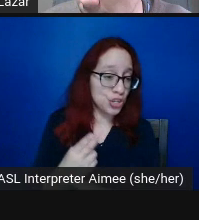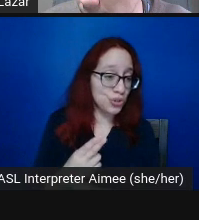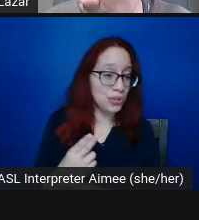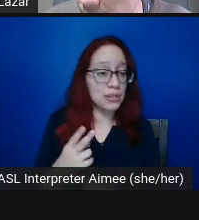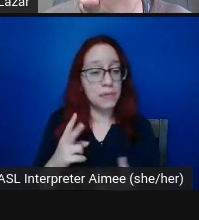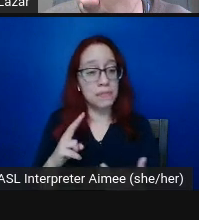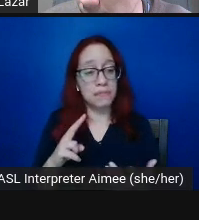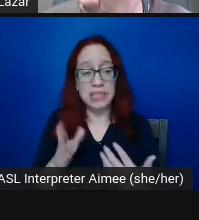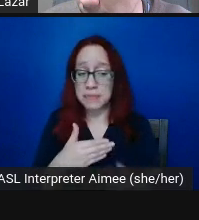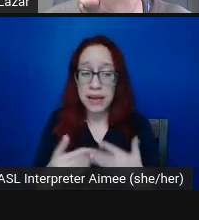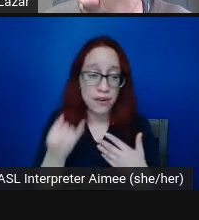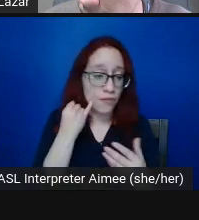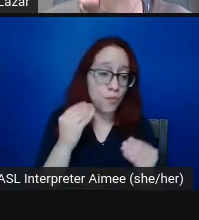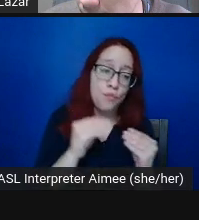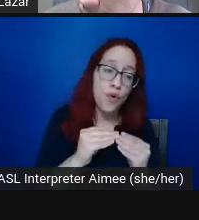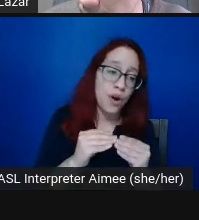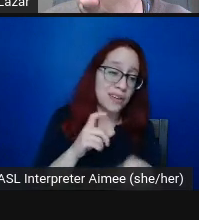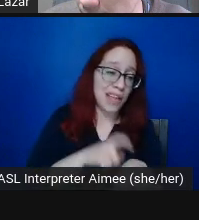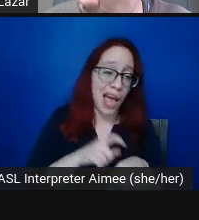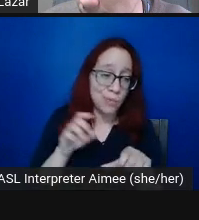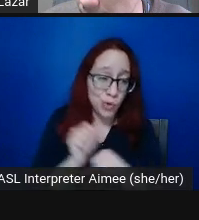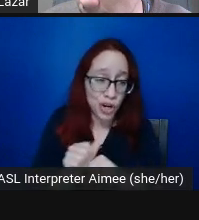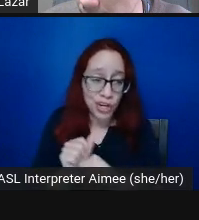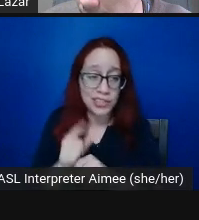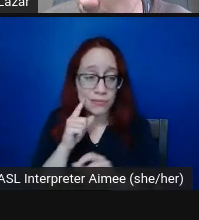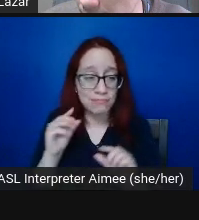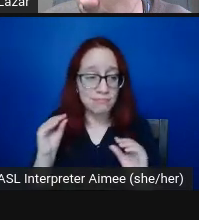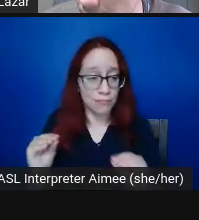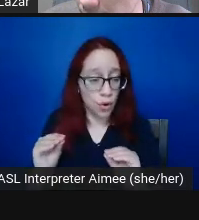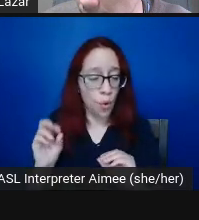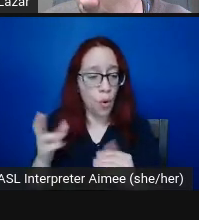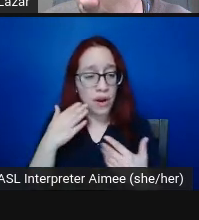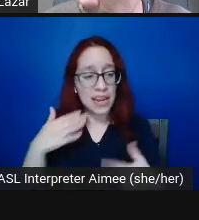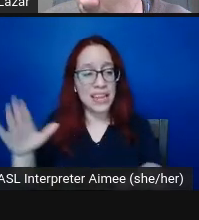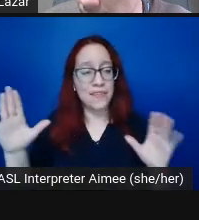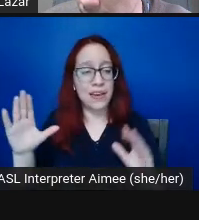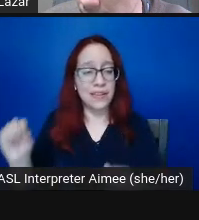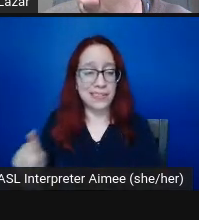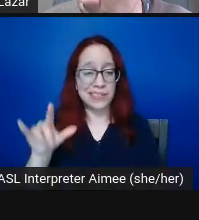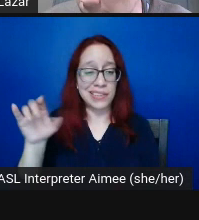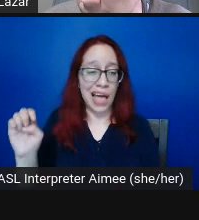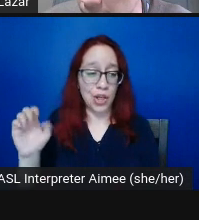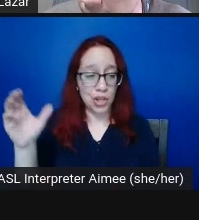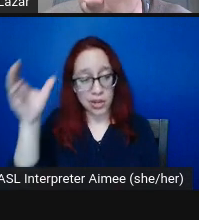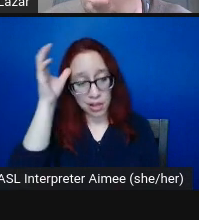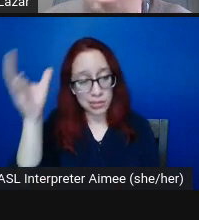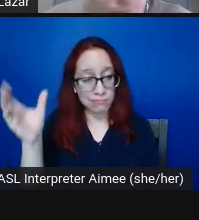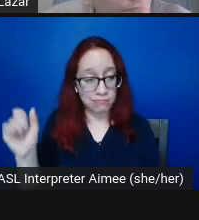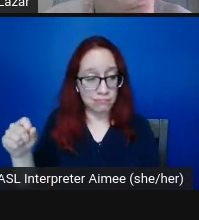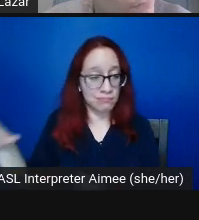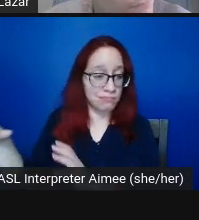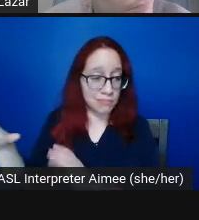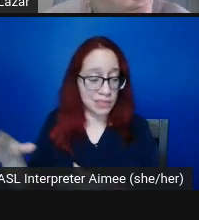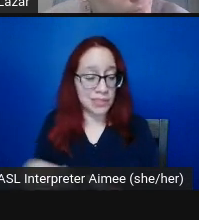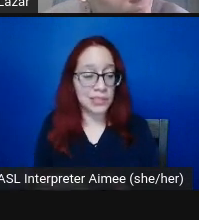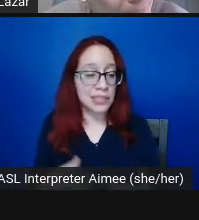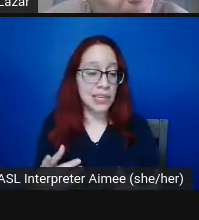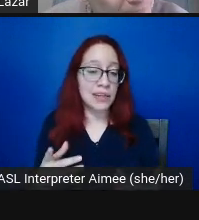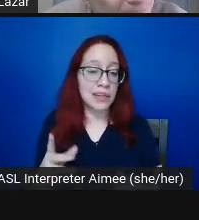to style this development or giving up on the style concept at all. Find the middle ground with your client.